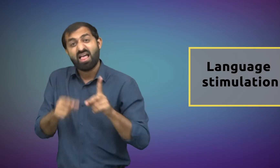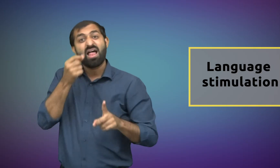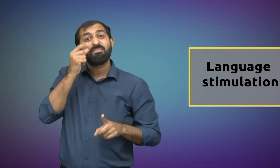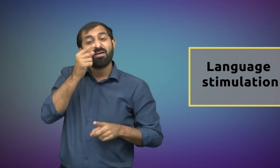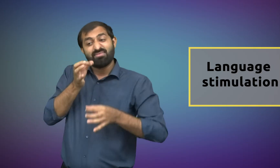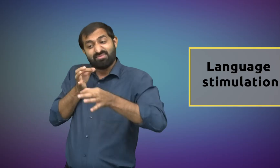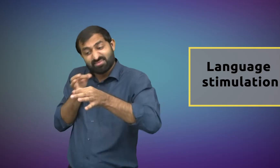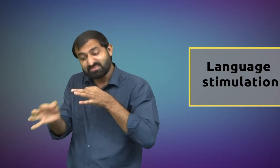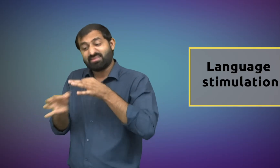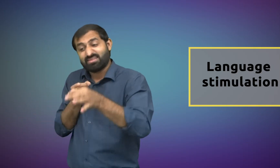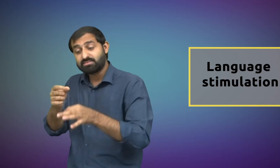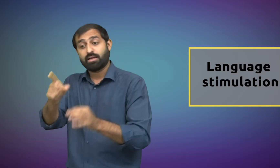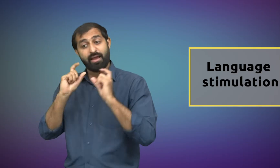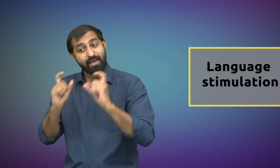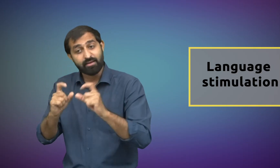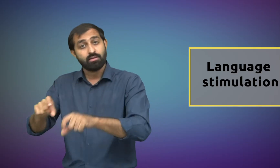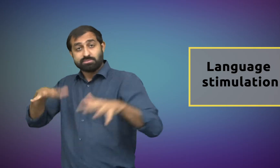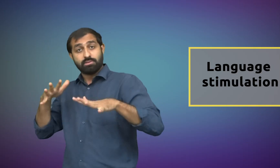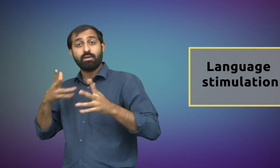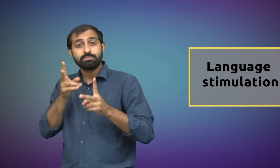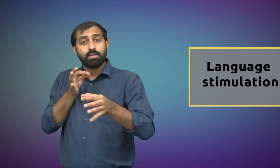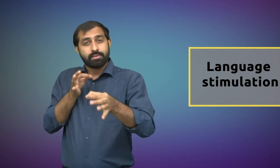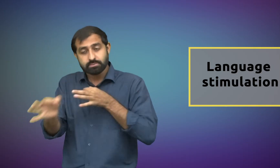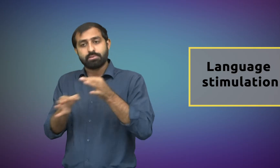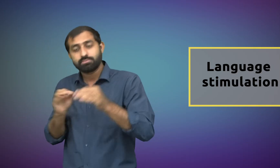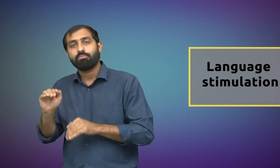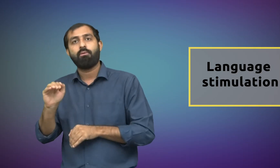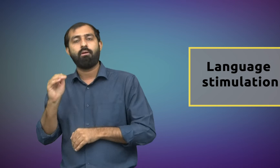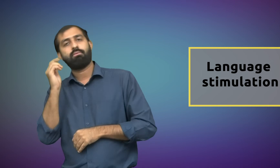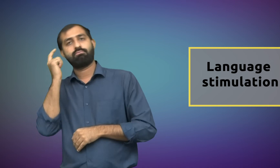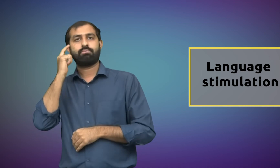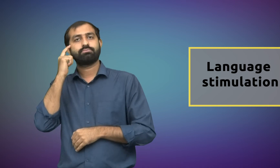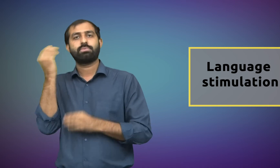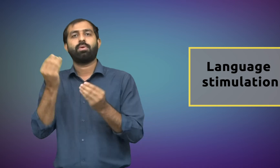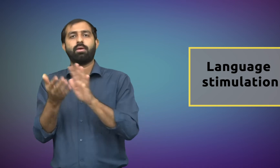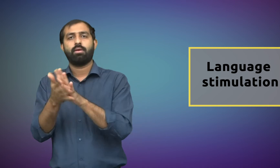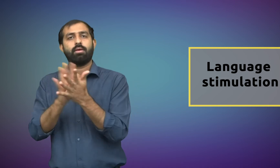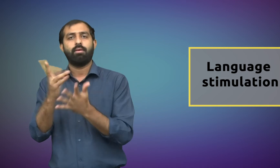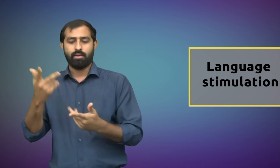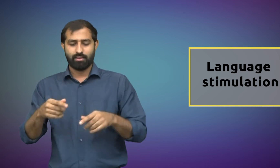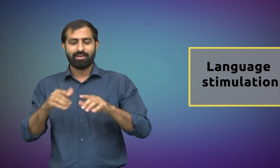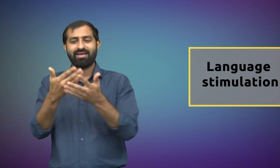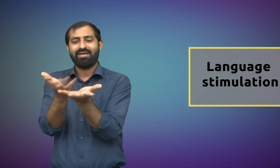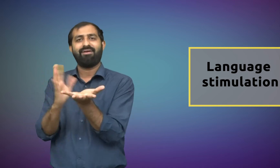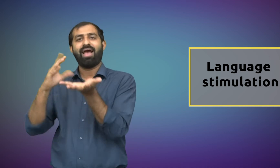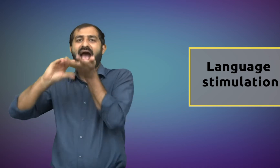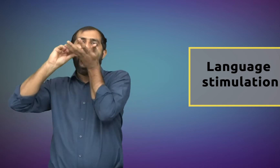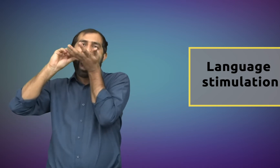You have to be more careful from it. Language stimulation is a set of procedure that a parent can perform to promote a child's language comprehension.